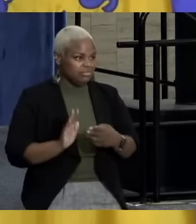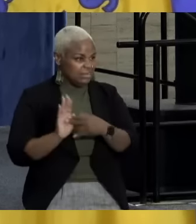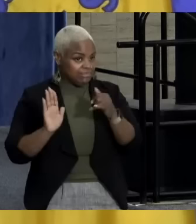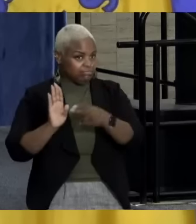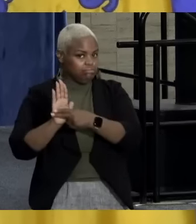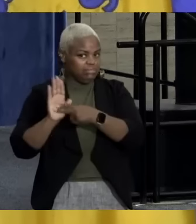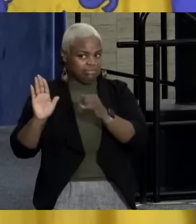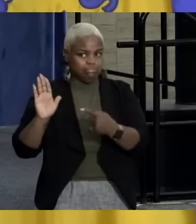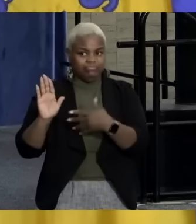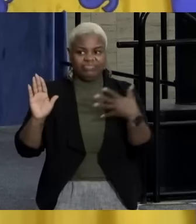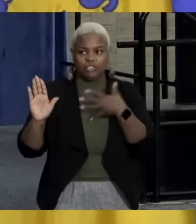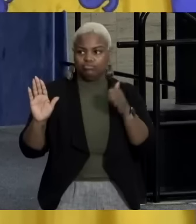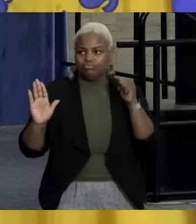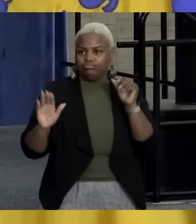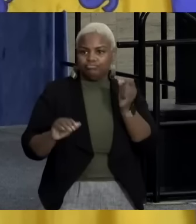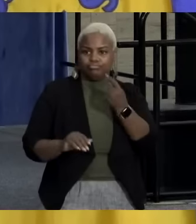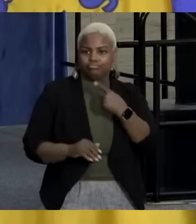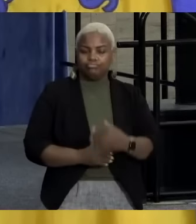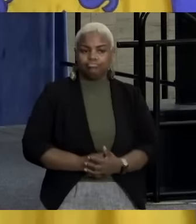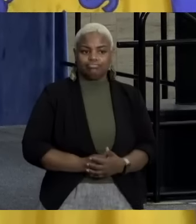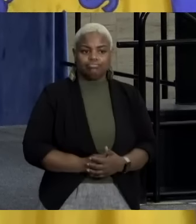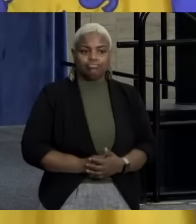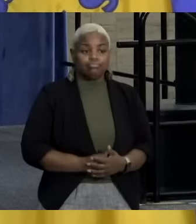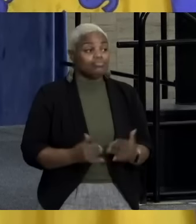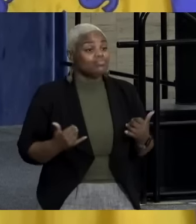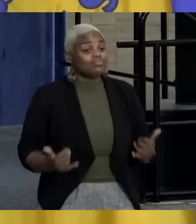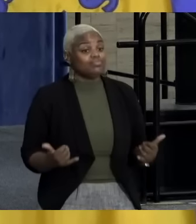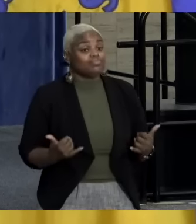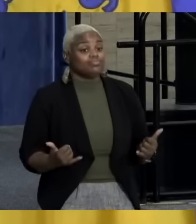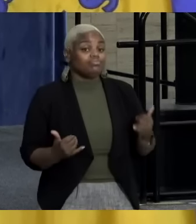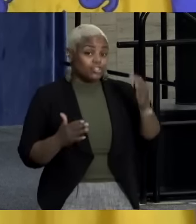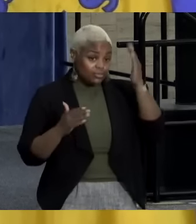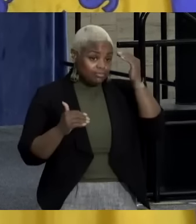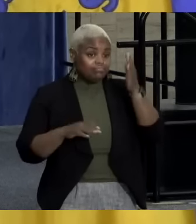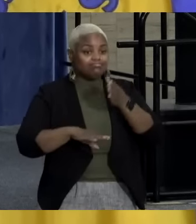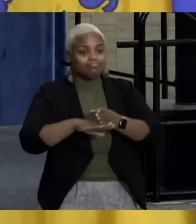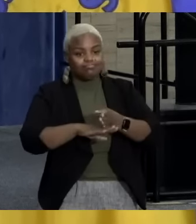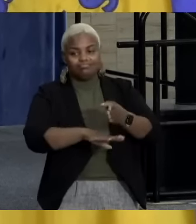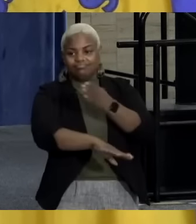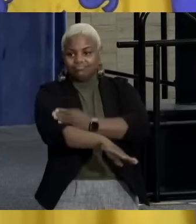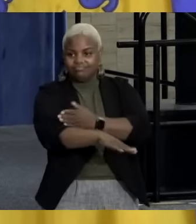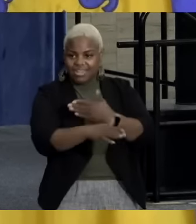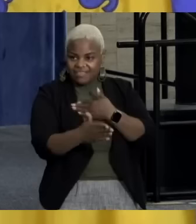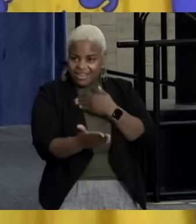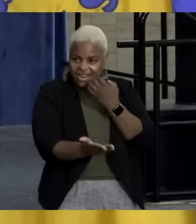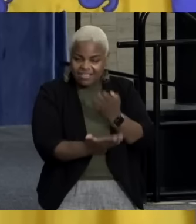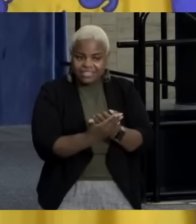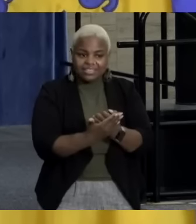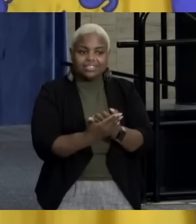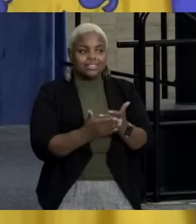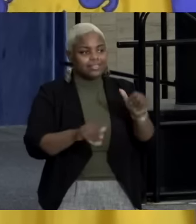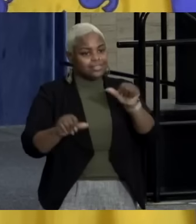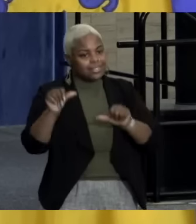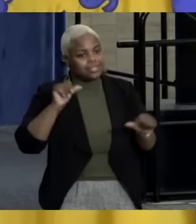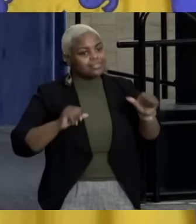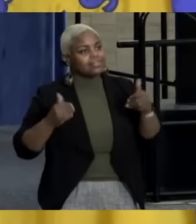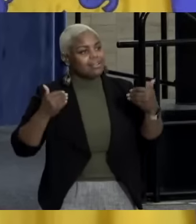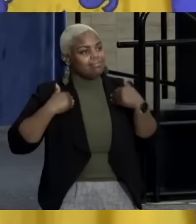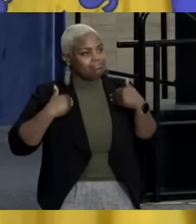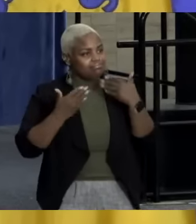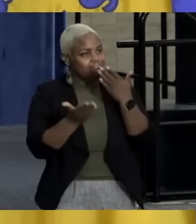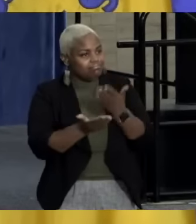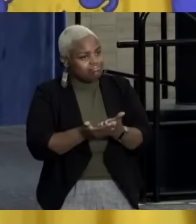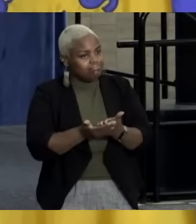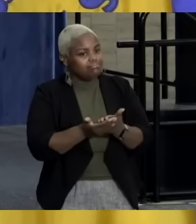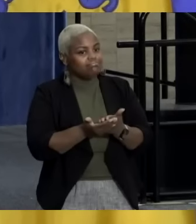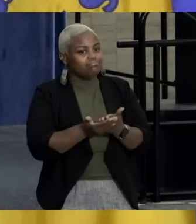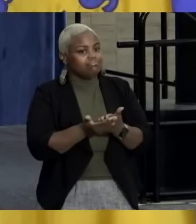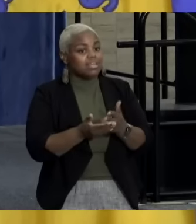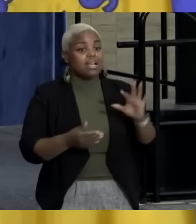Today, there is hope. Evidence now outweighs inaction. The FDA's decision to remove the